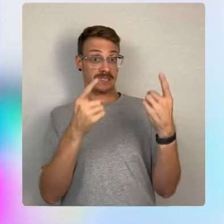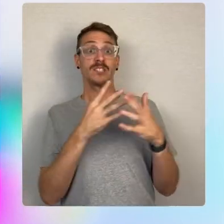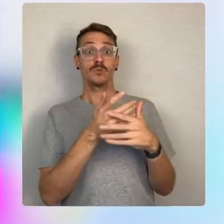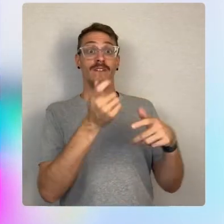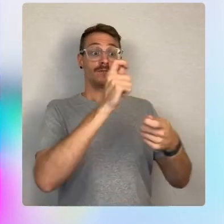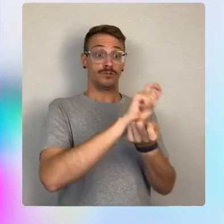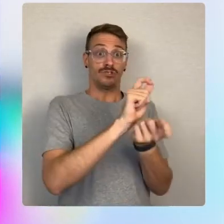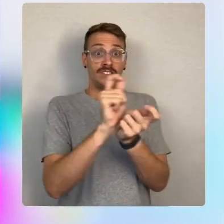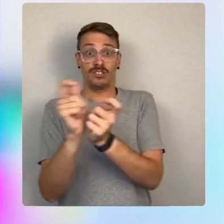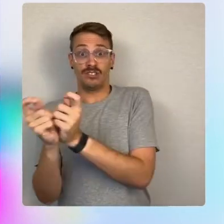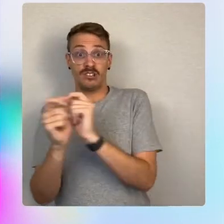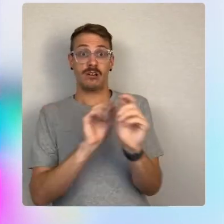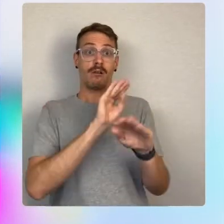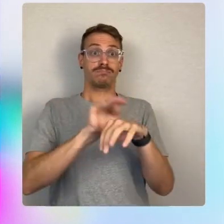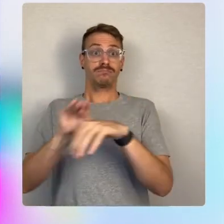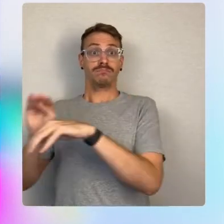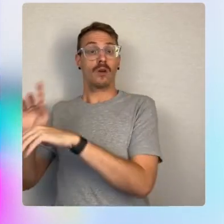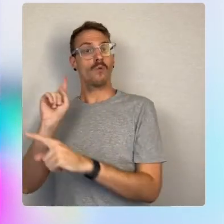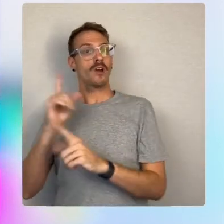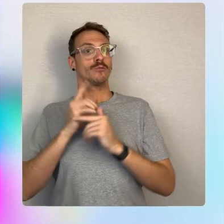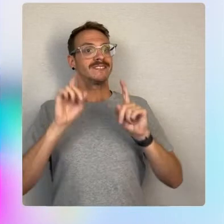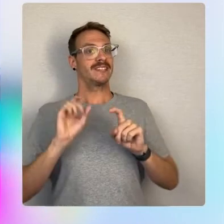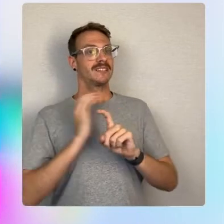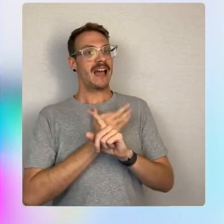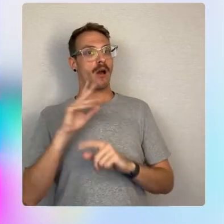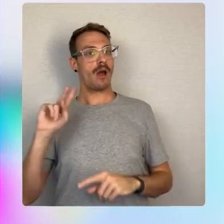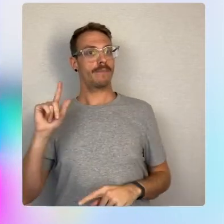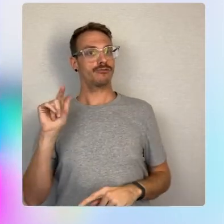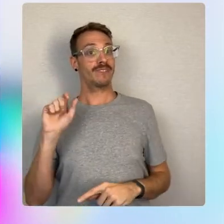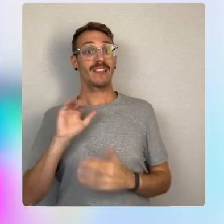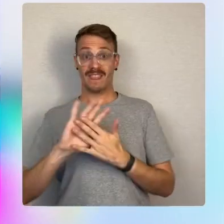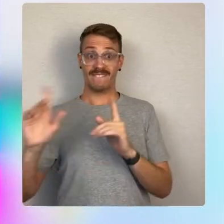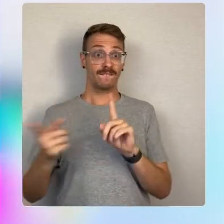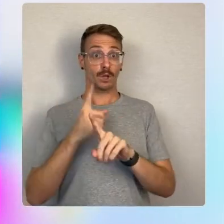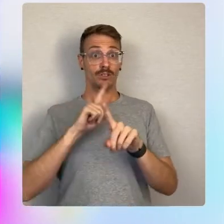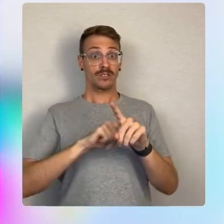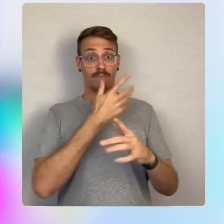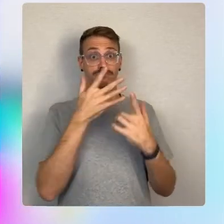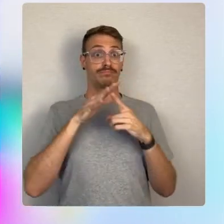where we were testing a couple of upgrades on our end, and that initial implementation, without the upgrade,